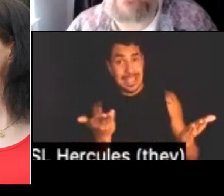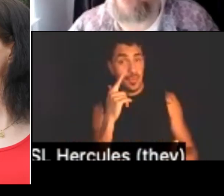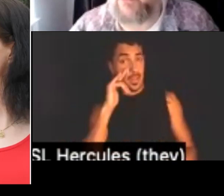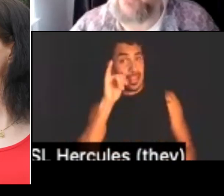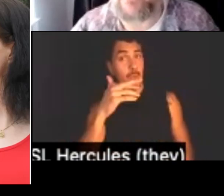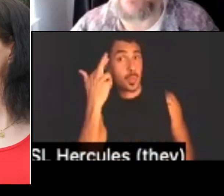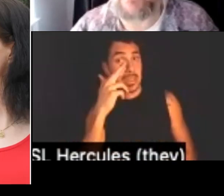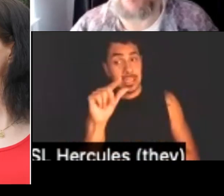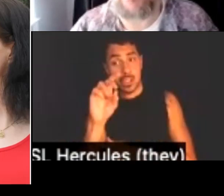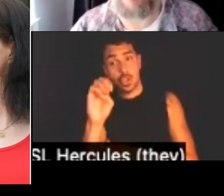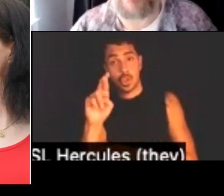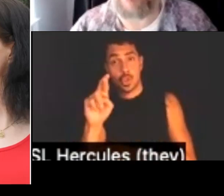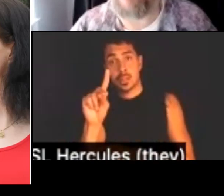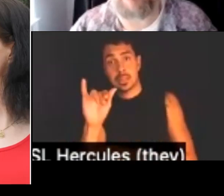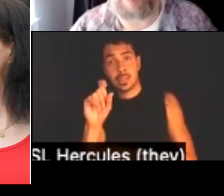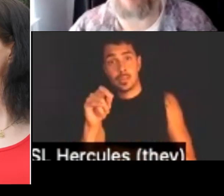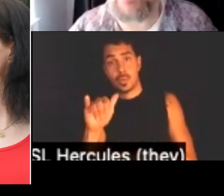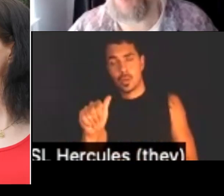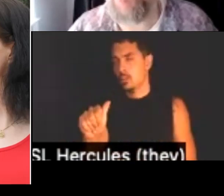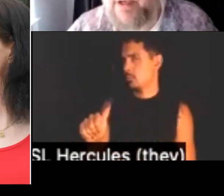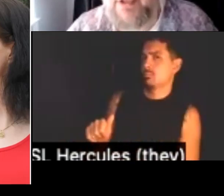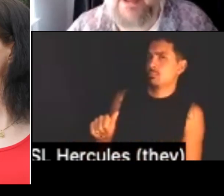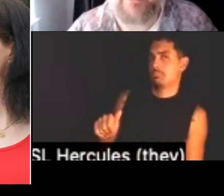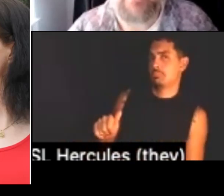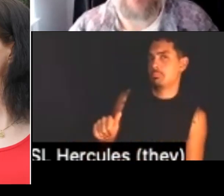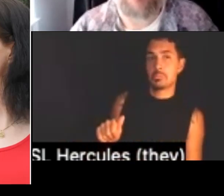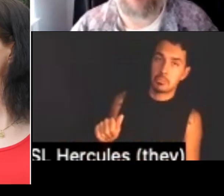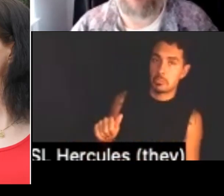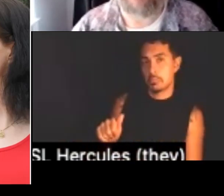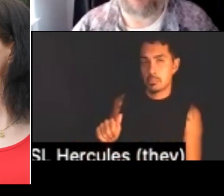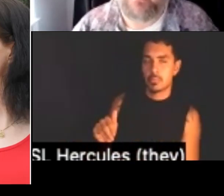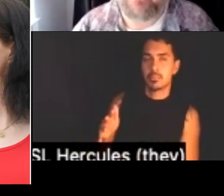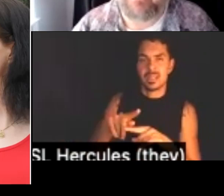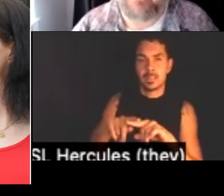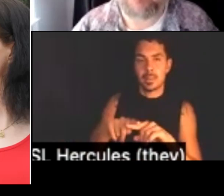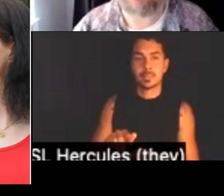really focus too much on transness.